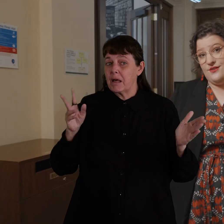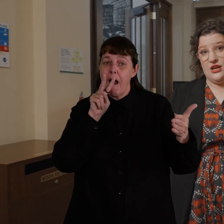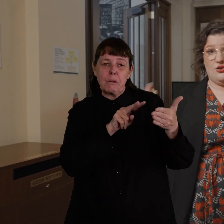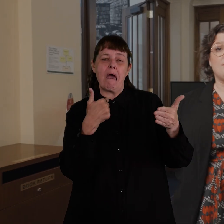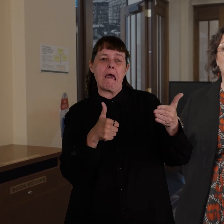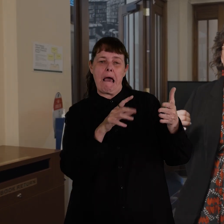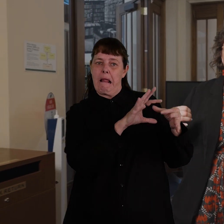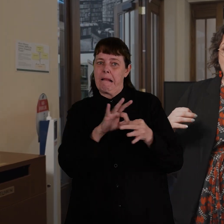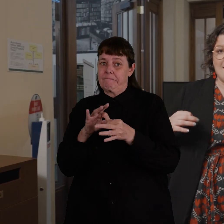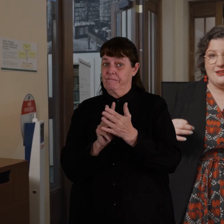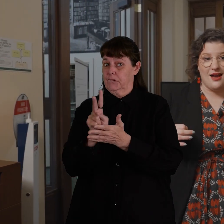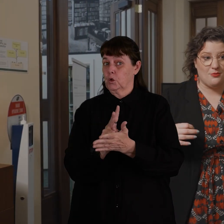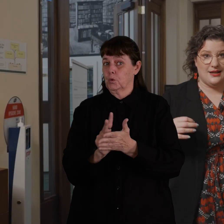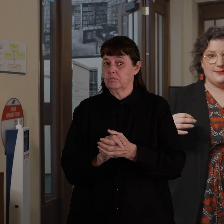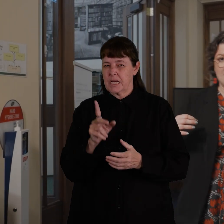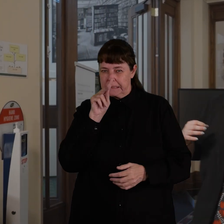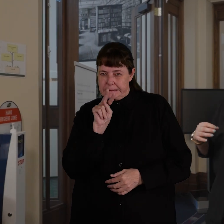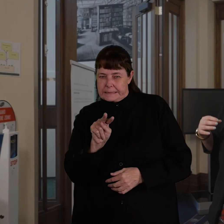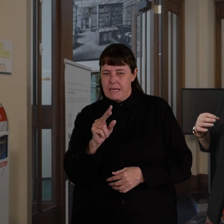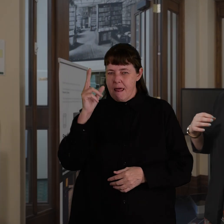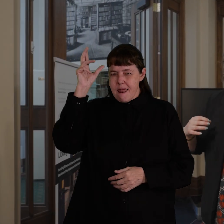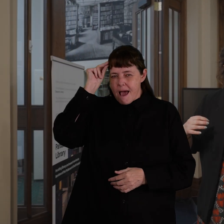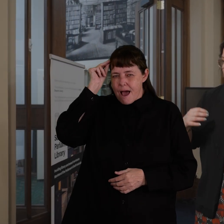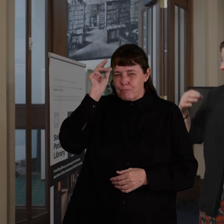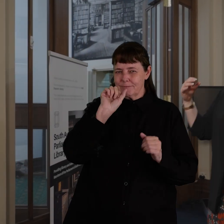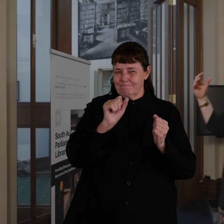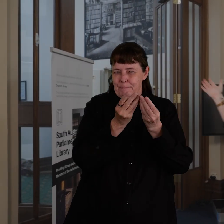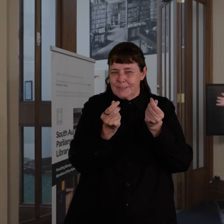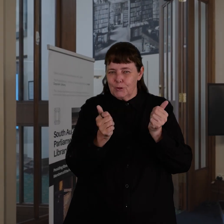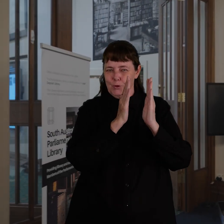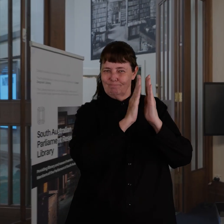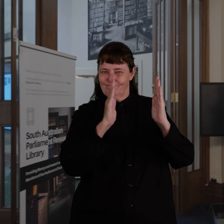this video do you can see the library's materials and objects in its collection.